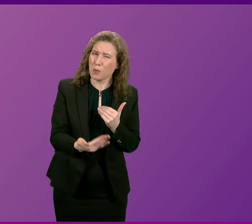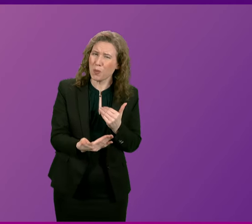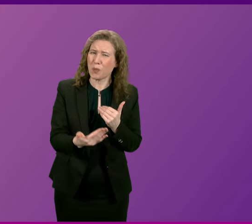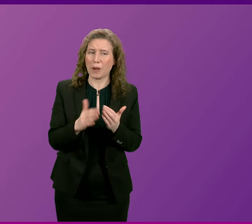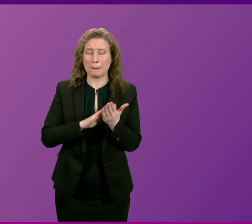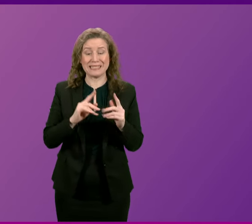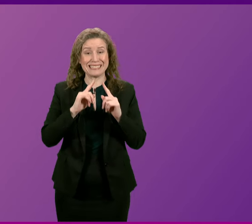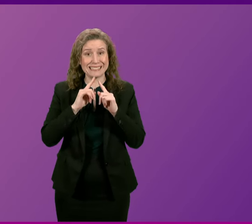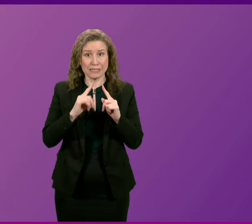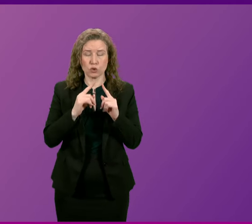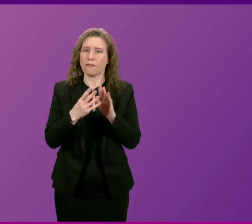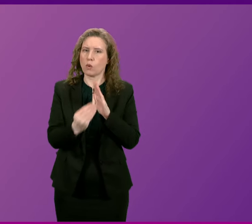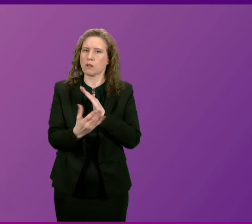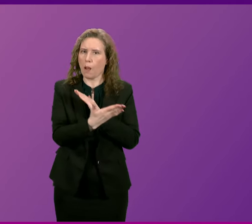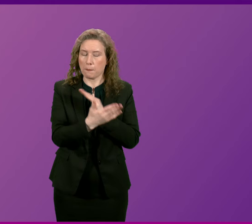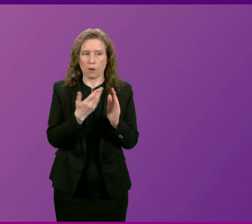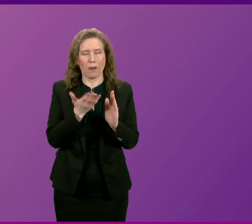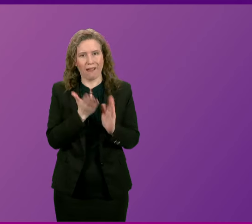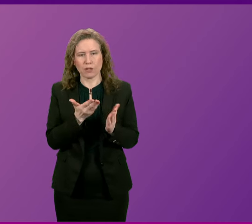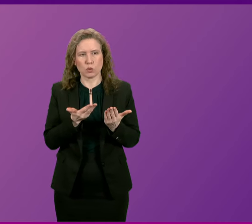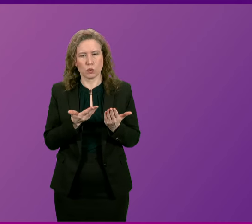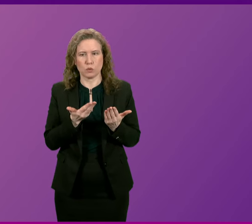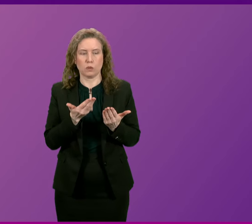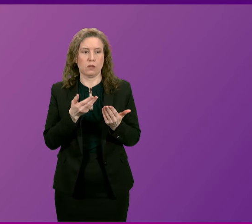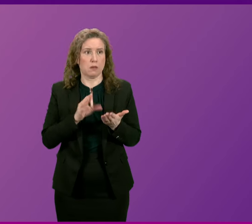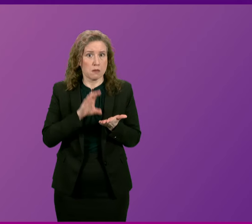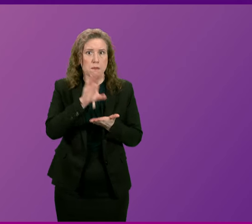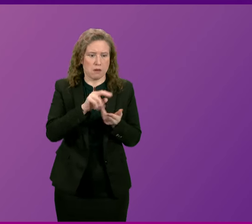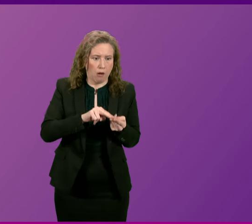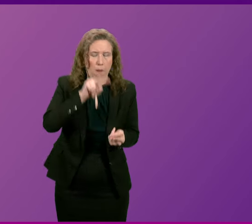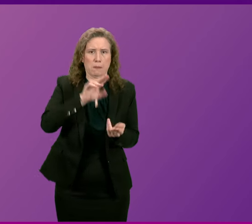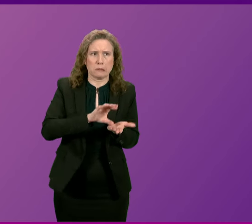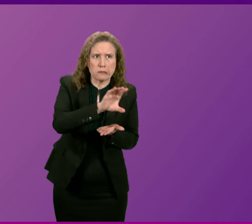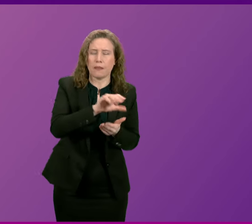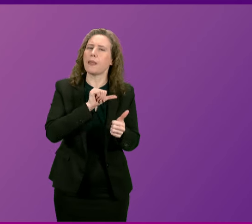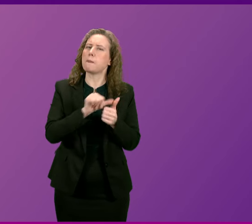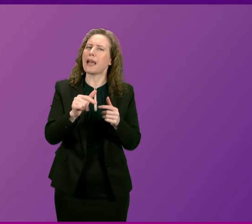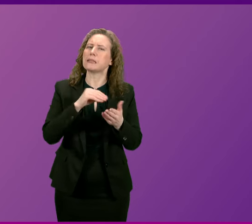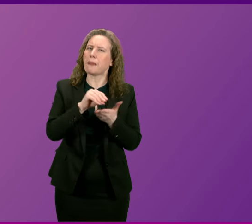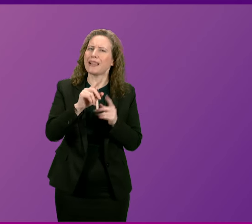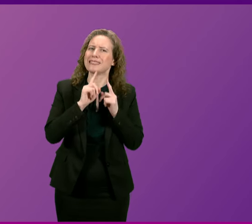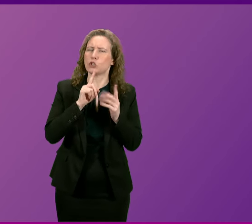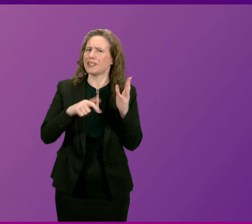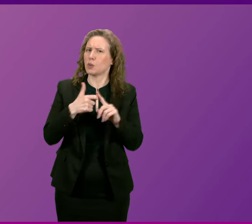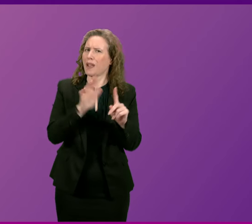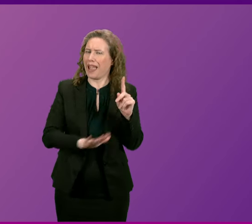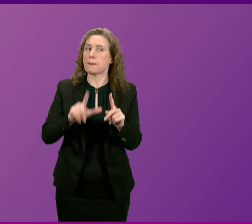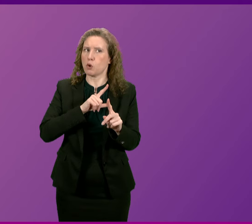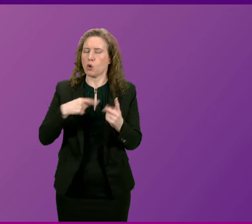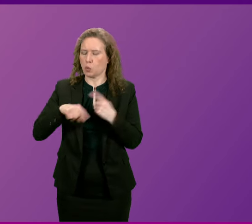teachers in Scotland becoming the best paid in the United Kingdom as a consequence of our decisions.